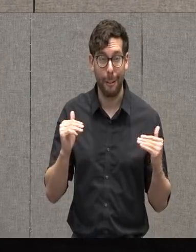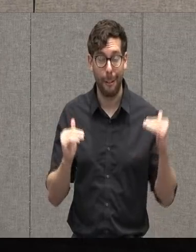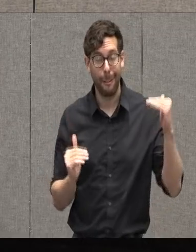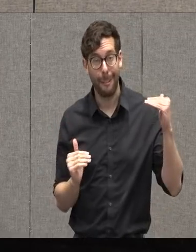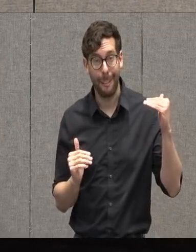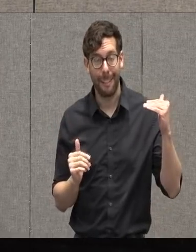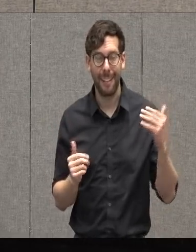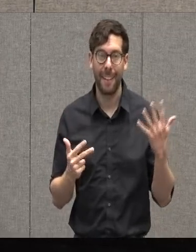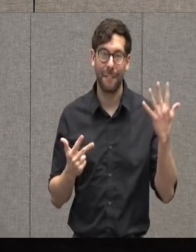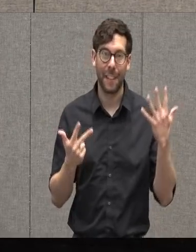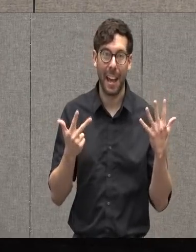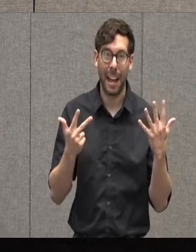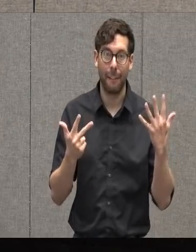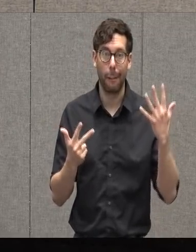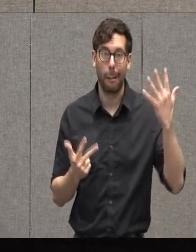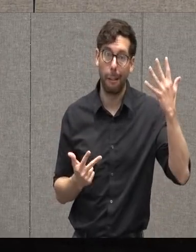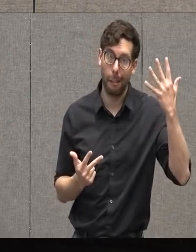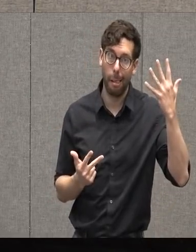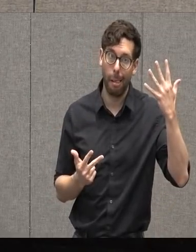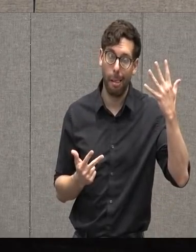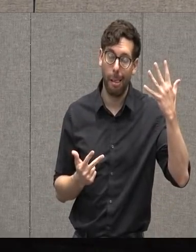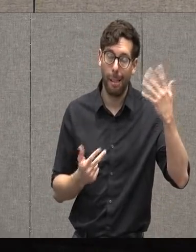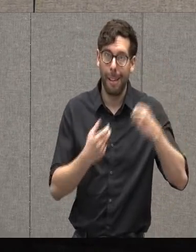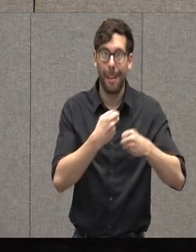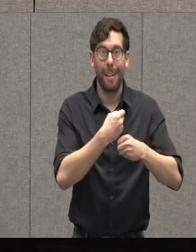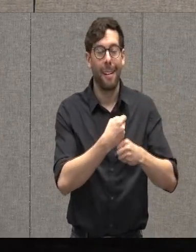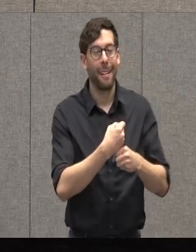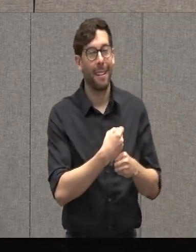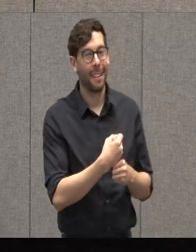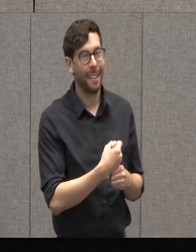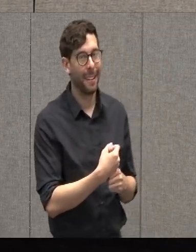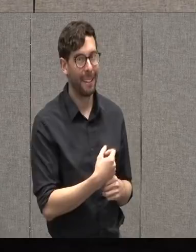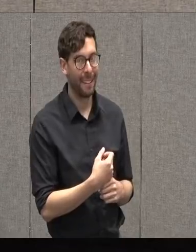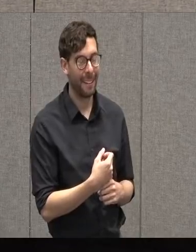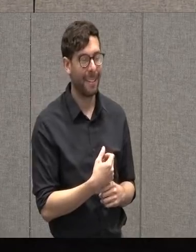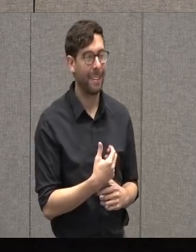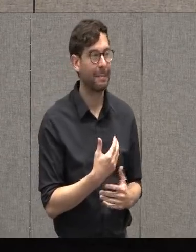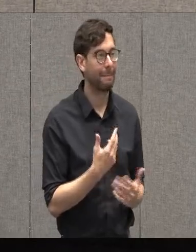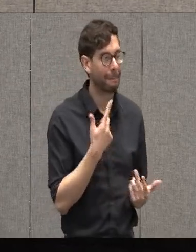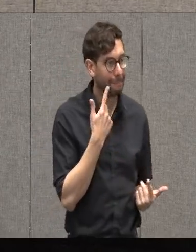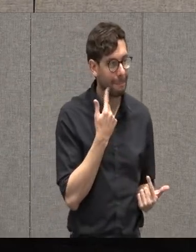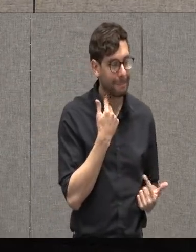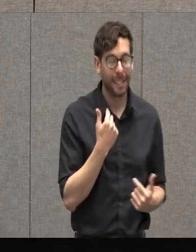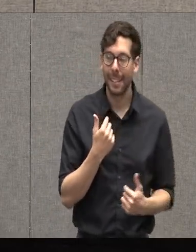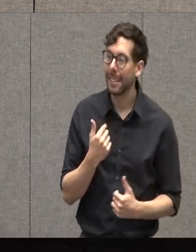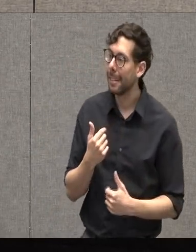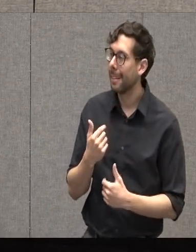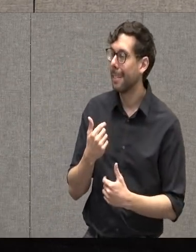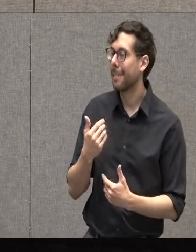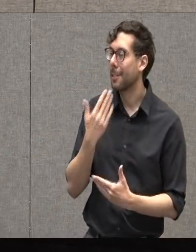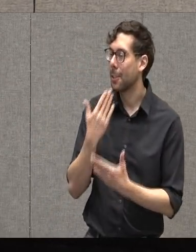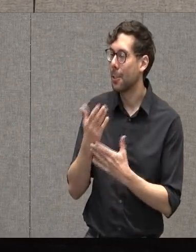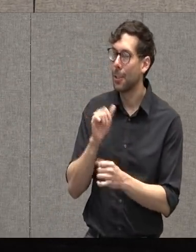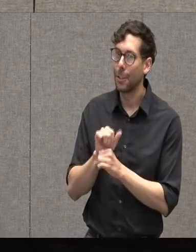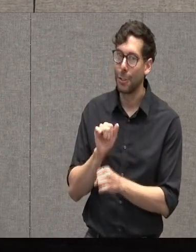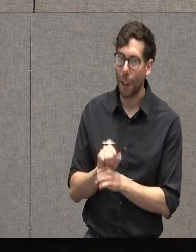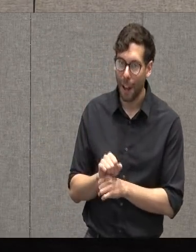Good job, Mr. Ortiz, can you give yourself another tally mark? I think I'm just getting lucky because it's my first time here.